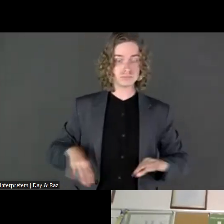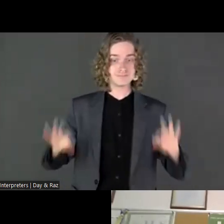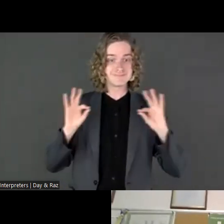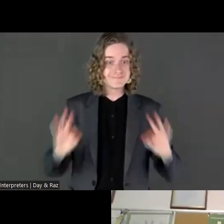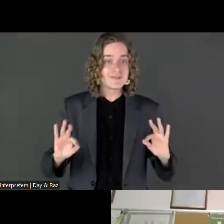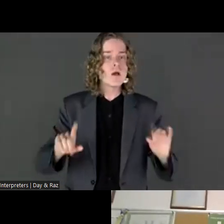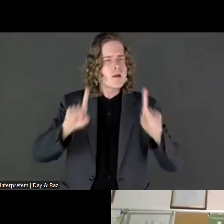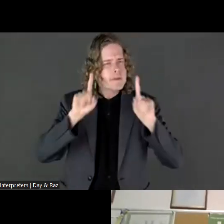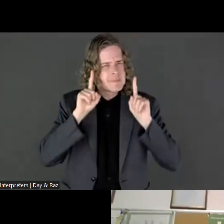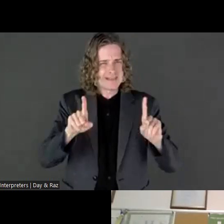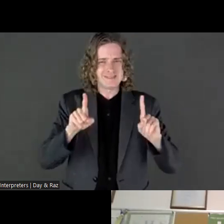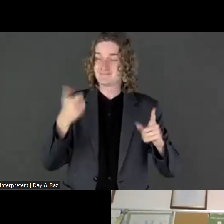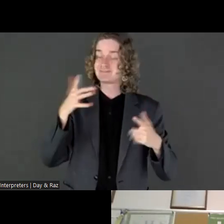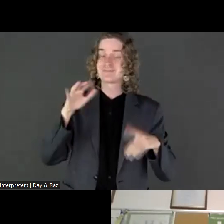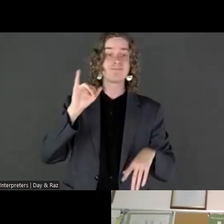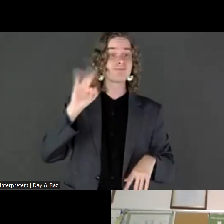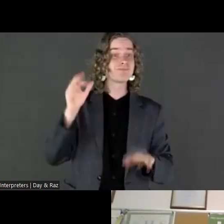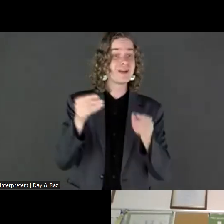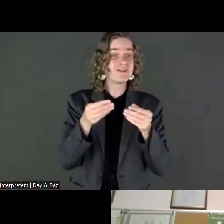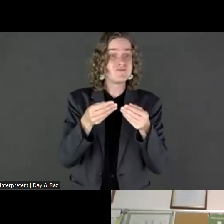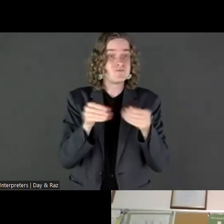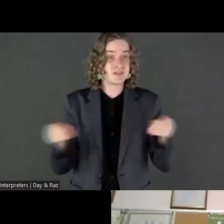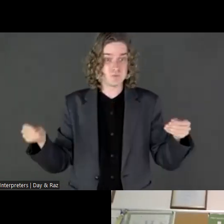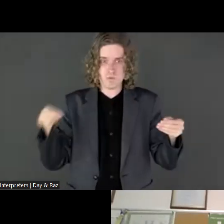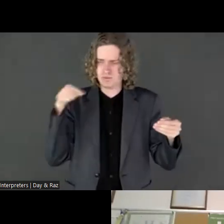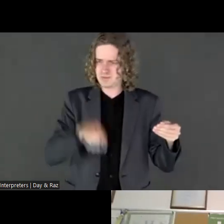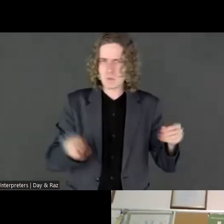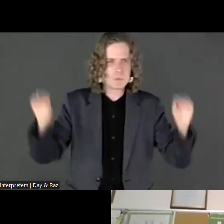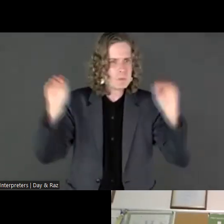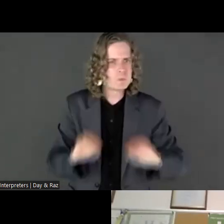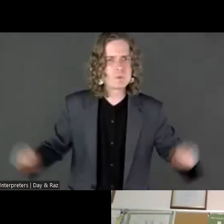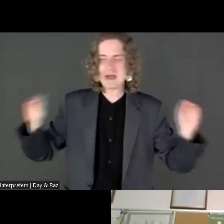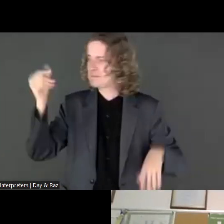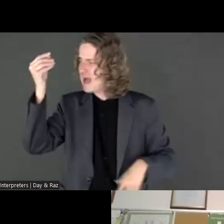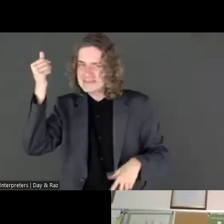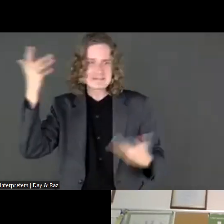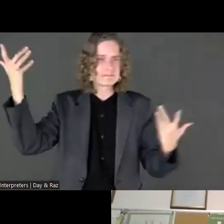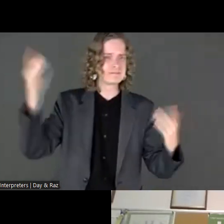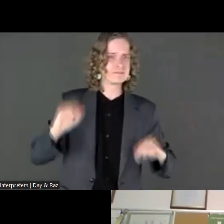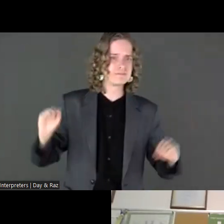what will be according to you, ways of at least ensuring that there is a collaboration